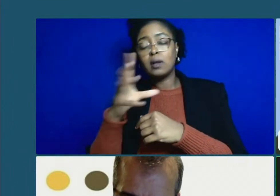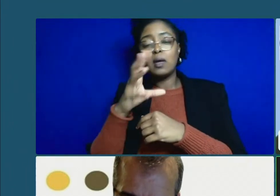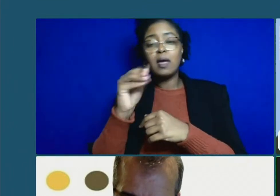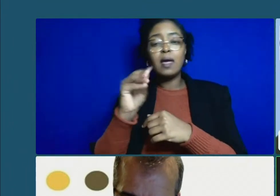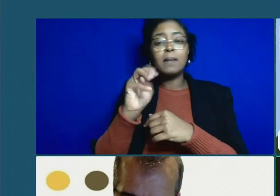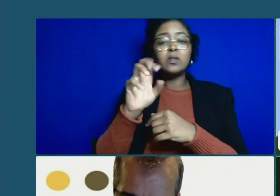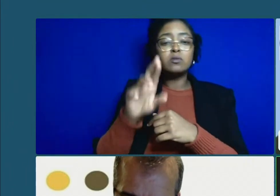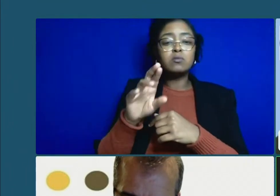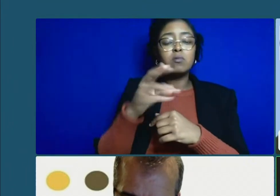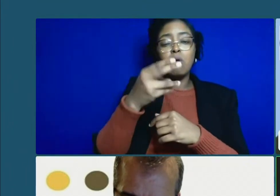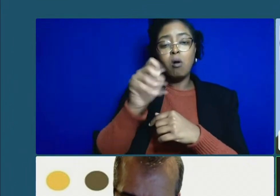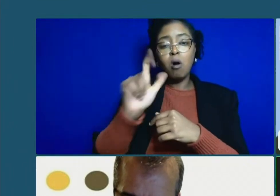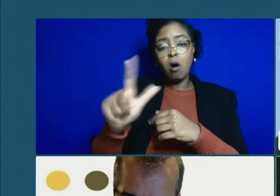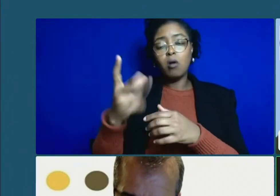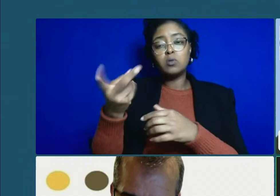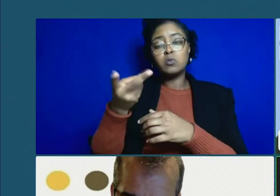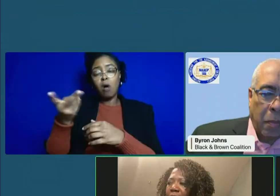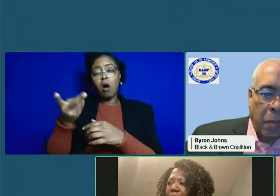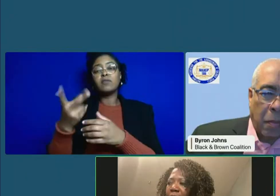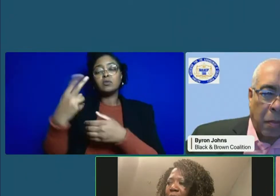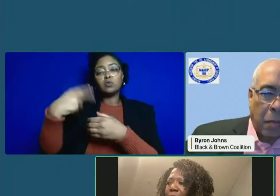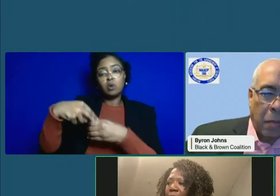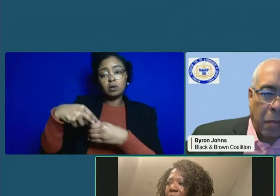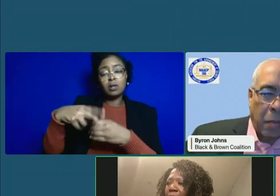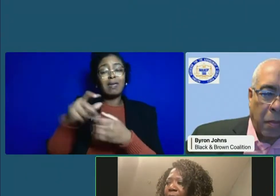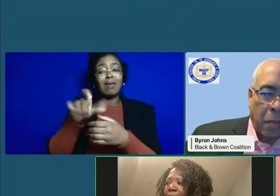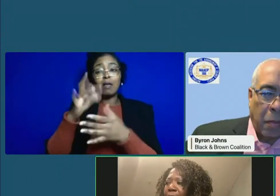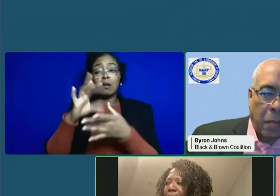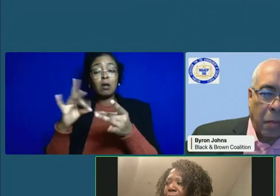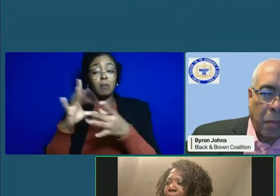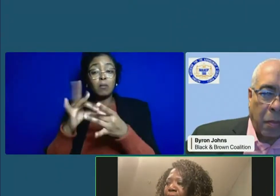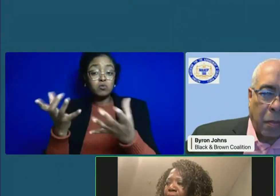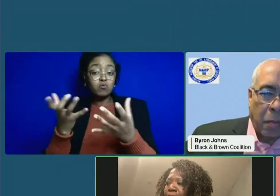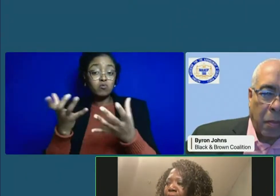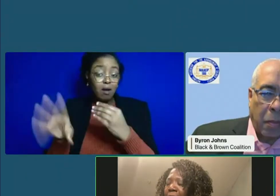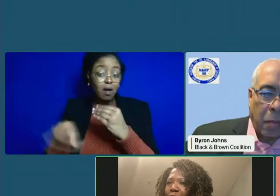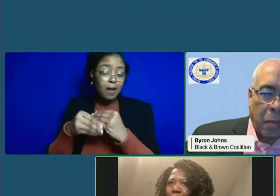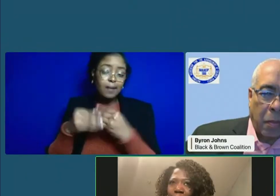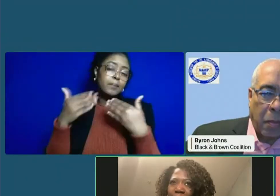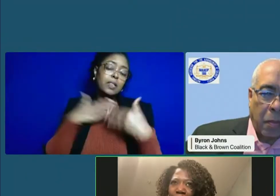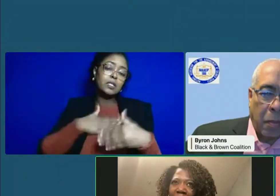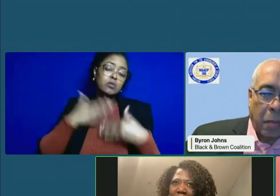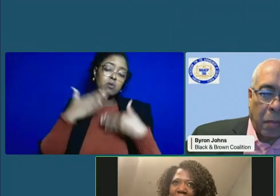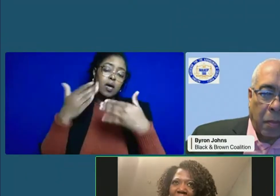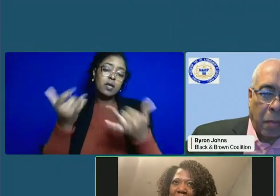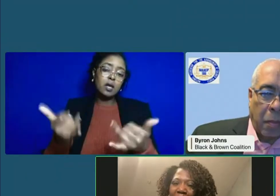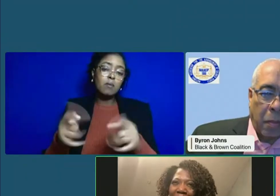chief operating officer. Uh Miss Edwards and Mr Hole. So any comments that you like to make?